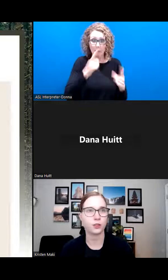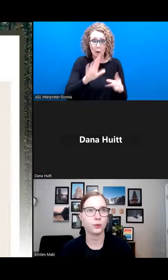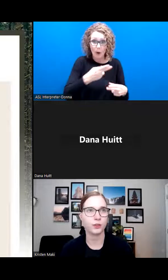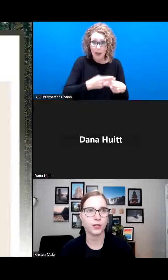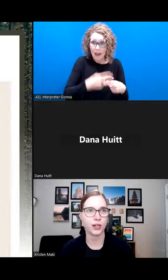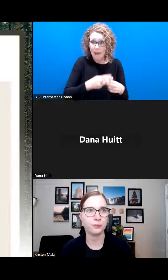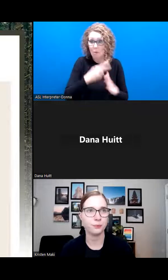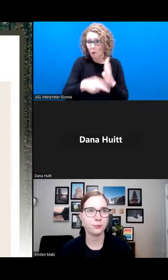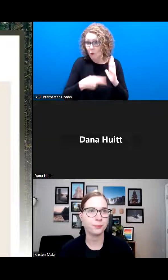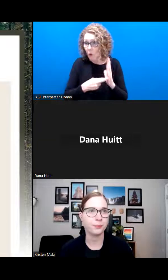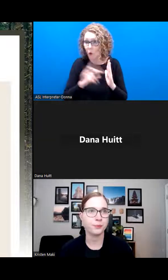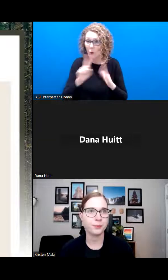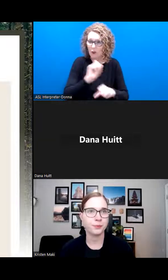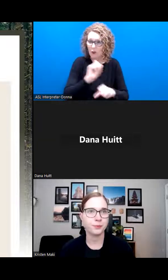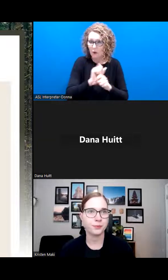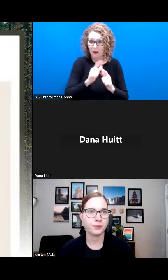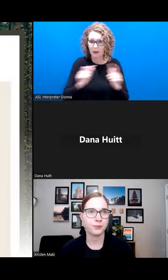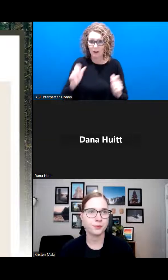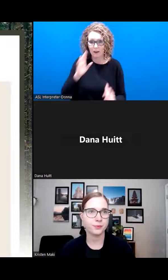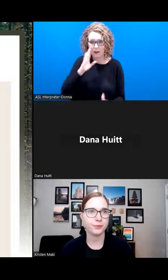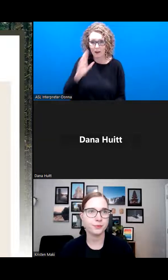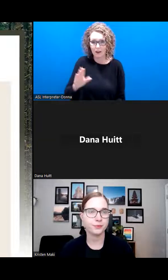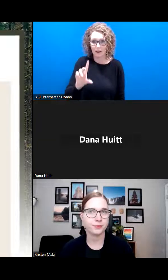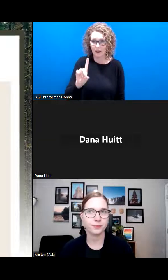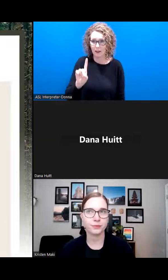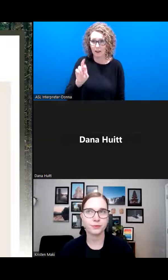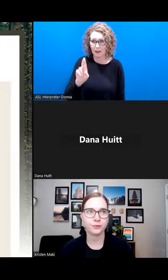will have both the recording of this webinar and the presentation